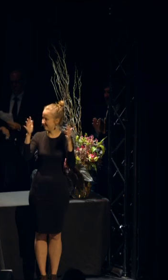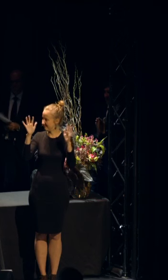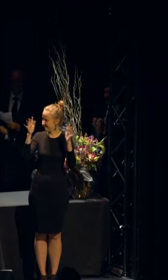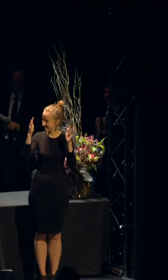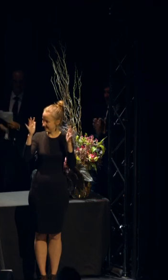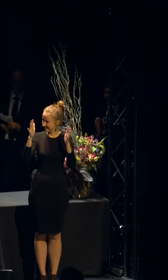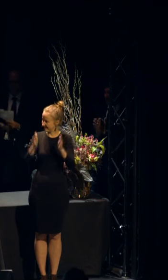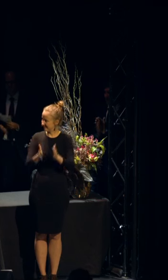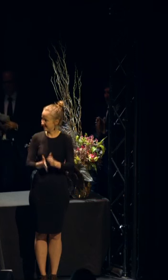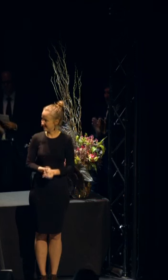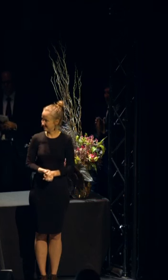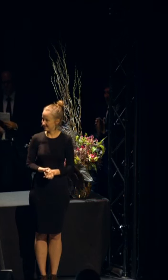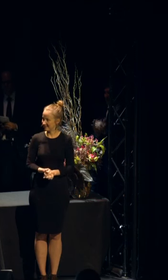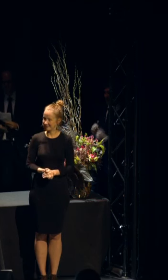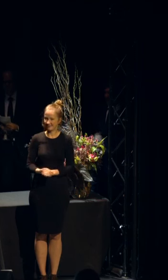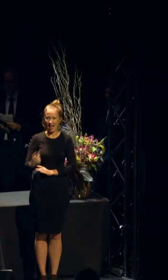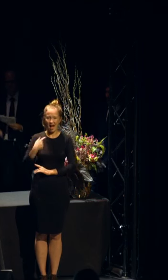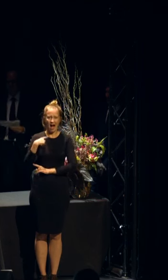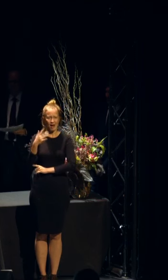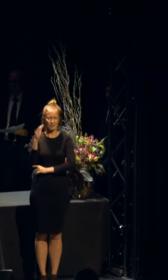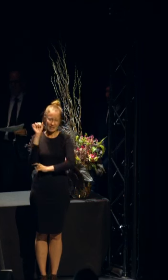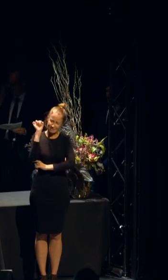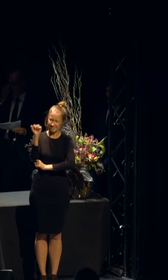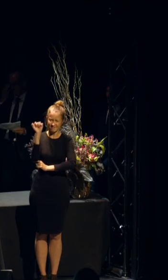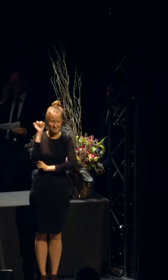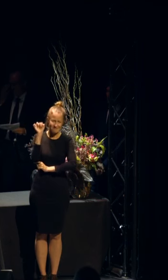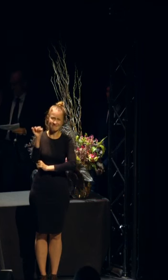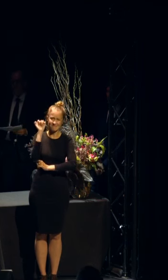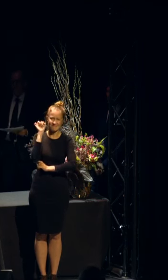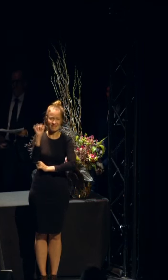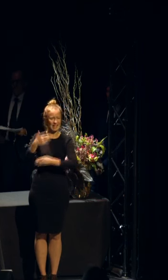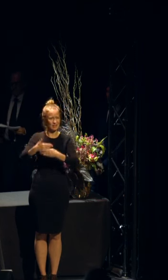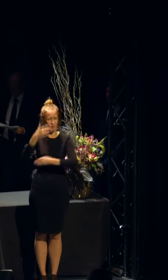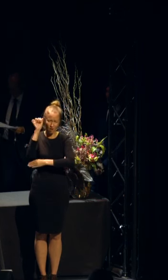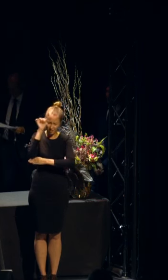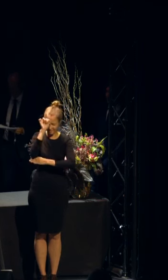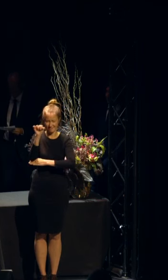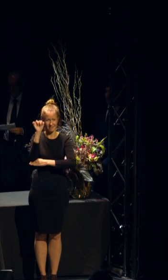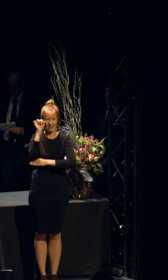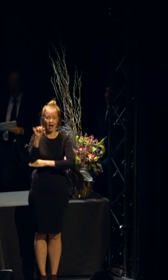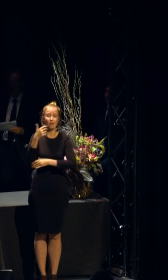I've been banging my head against a brick music wall for a long time, so it's really good.